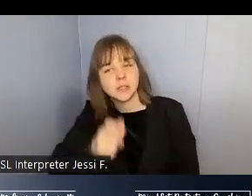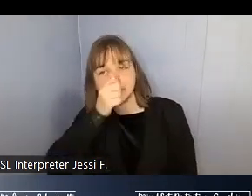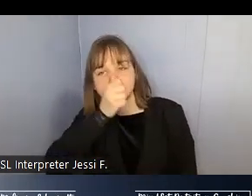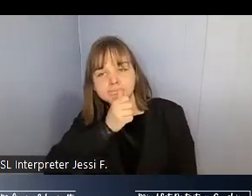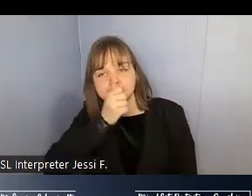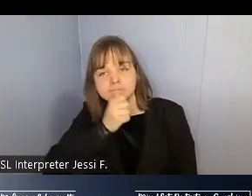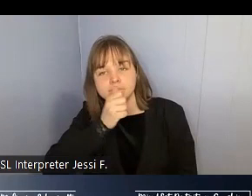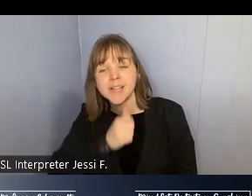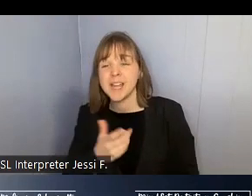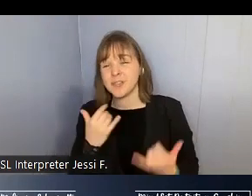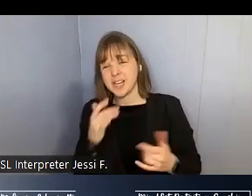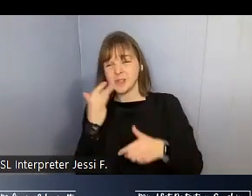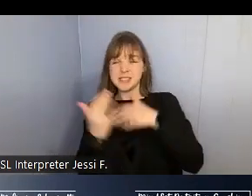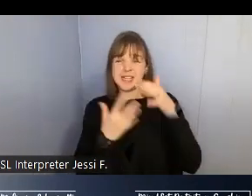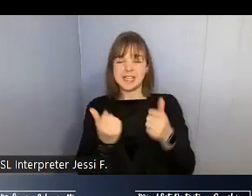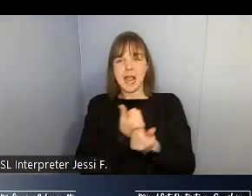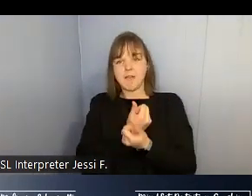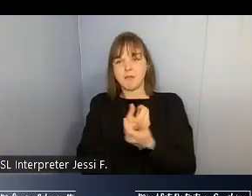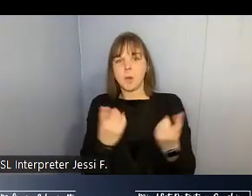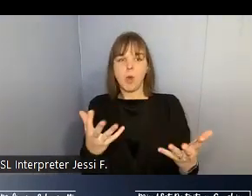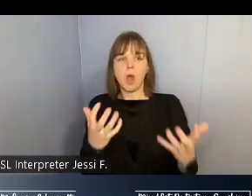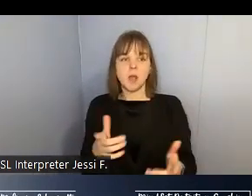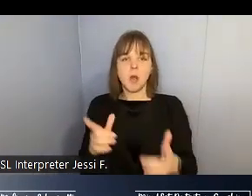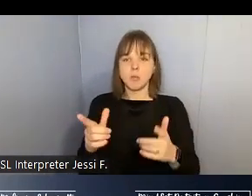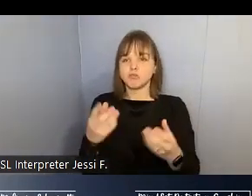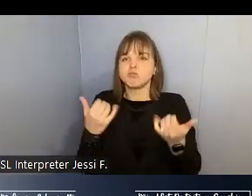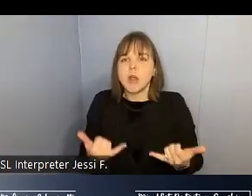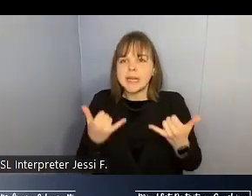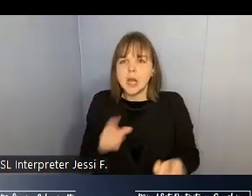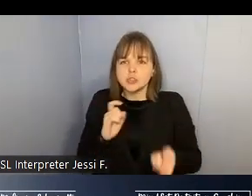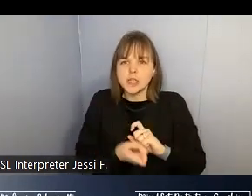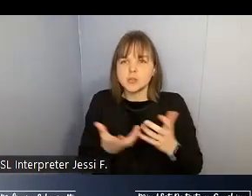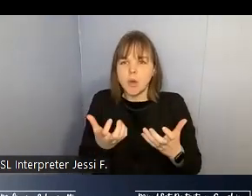where everybody wants instant gratification. But your health and wellness, nutrition, it's